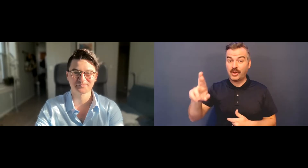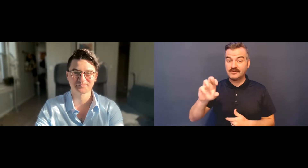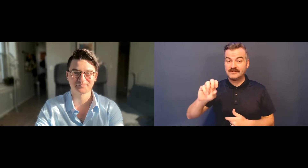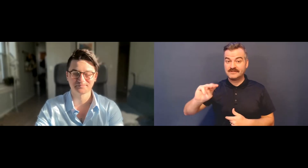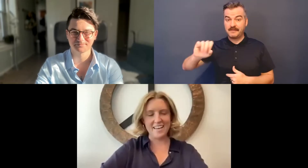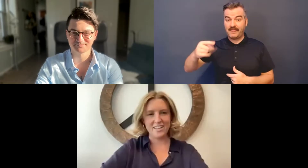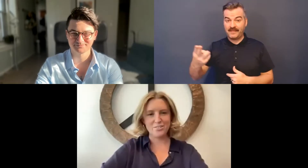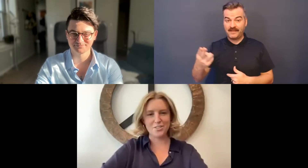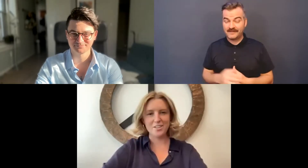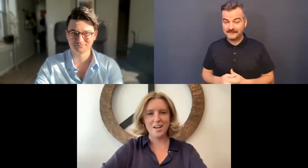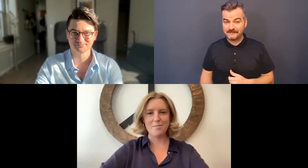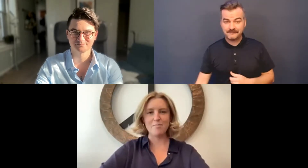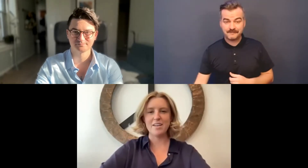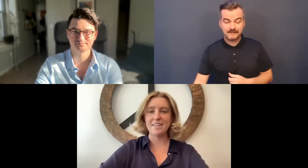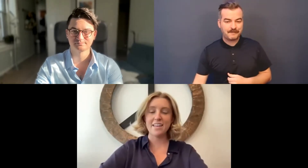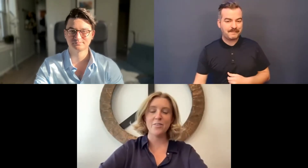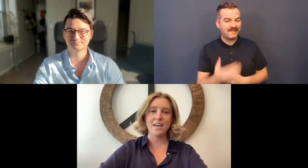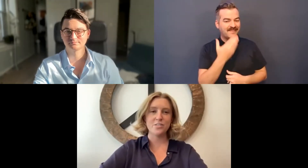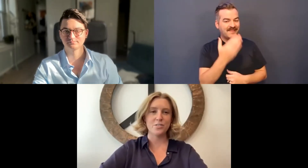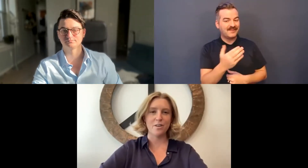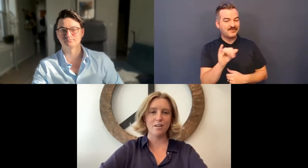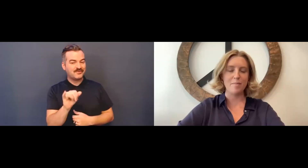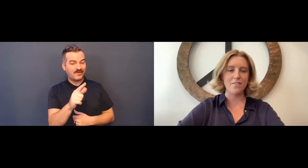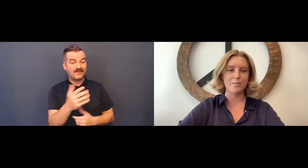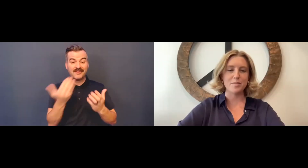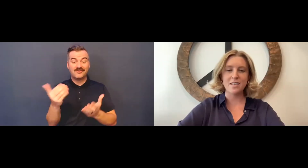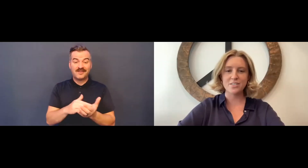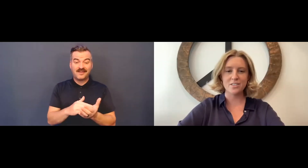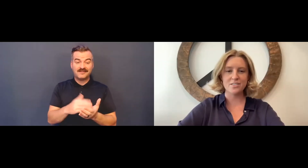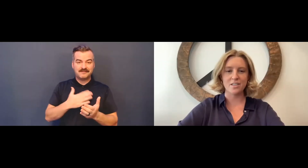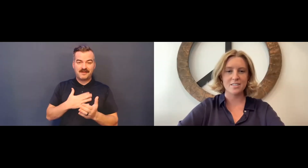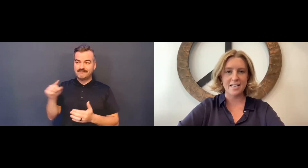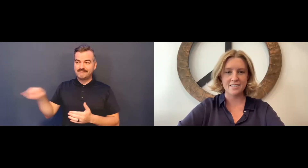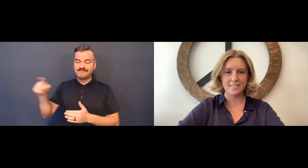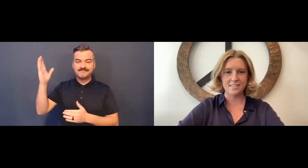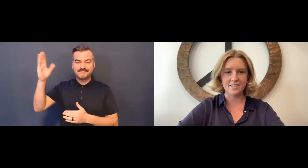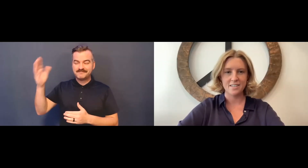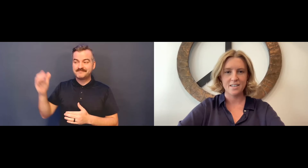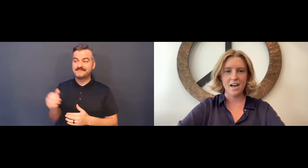15:08:43 Thank you, Joel, and thank you again to all of my fellow presenters or attendees.